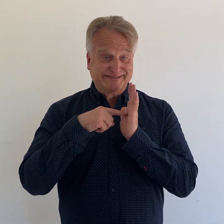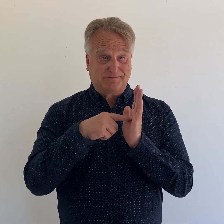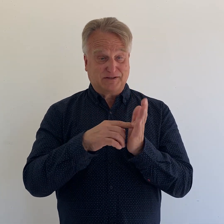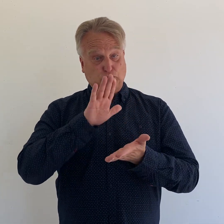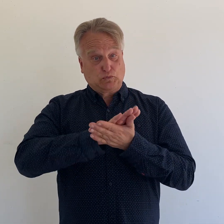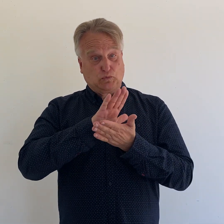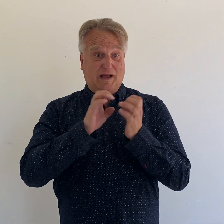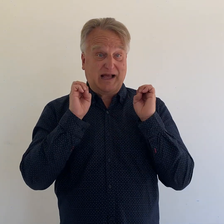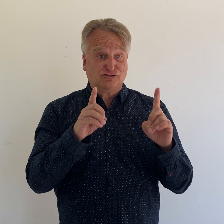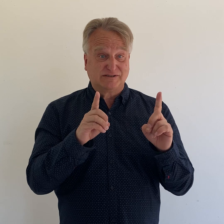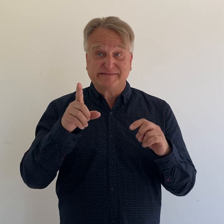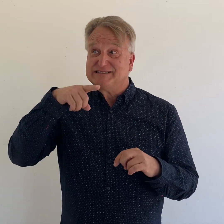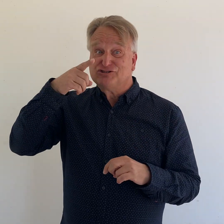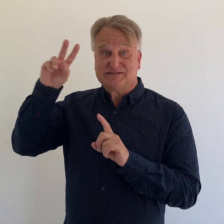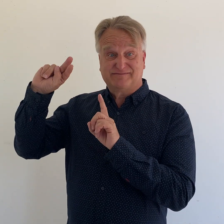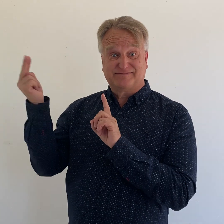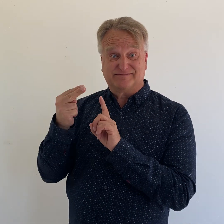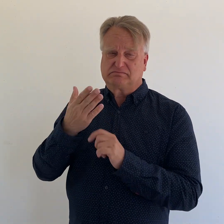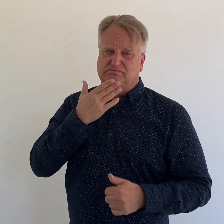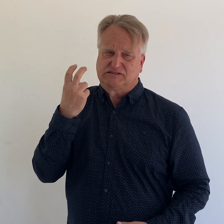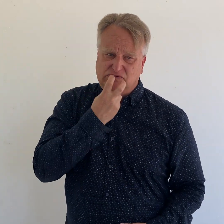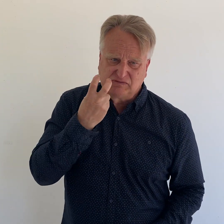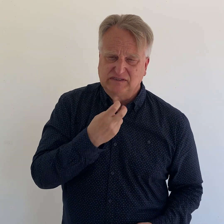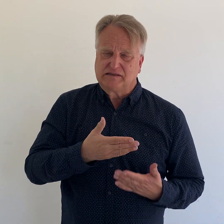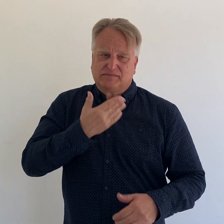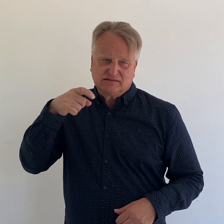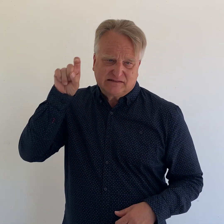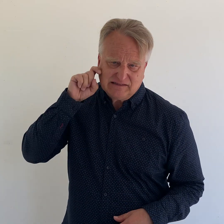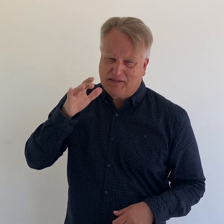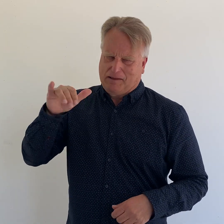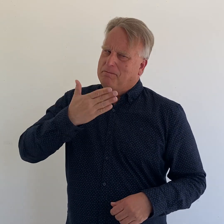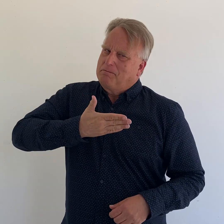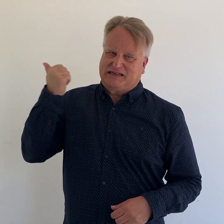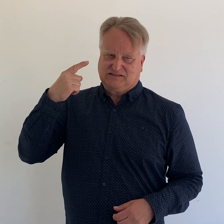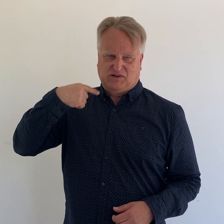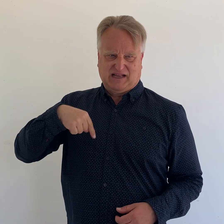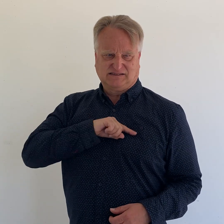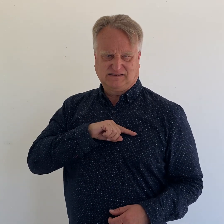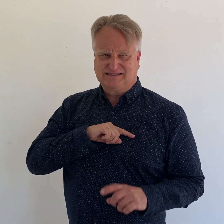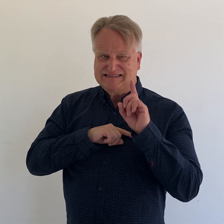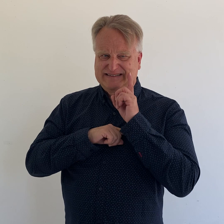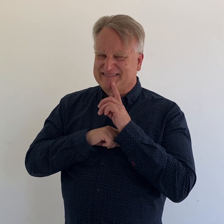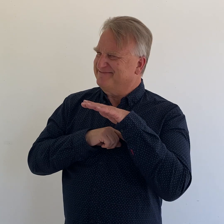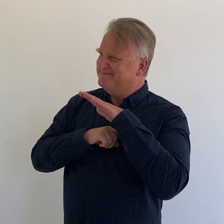For example, hearing people have long advocated for oralism as the best solution for educating deaf children as they dismiss Deaf people’s solution for chronic poor education of deaf children.